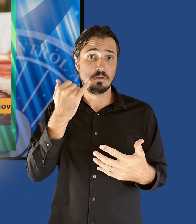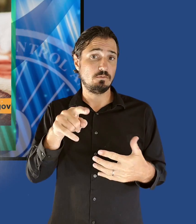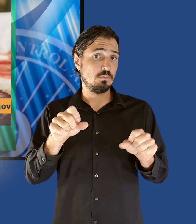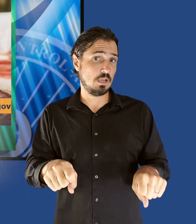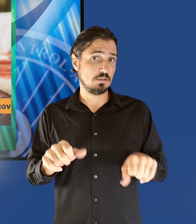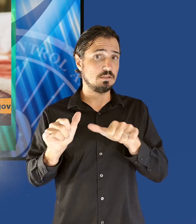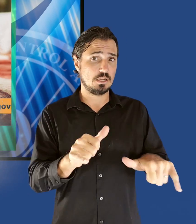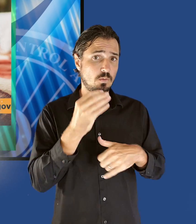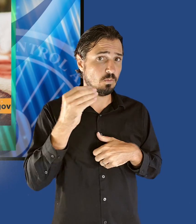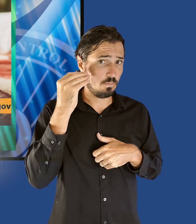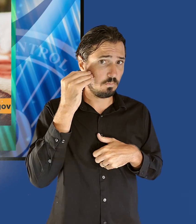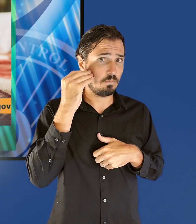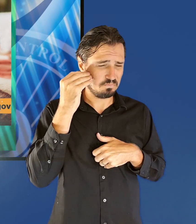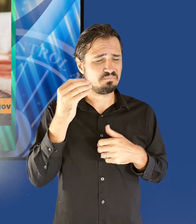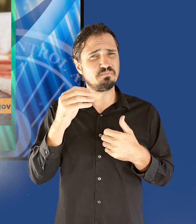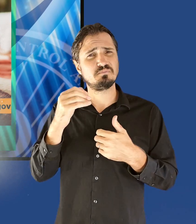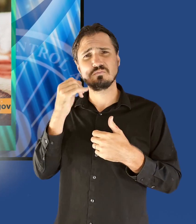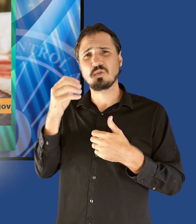Stay home as much as possible.